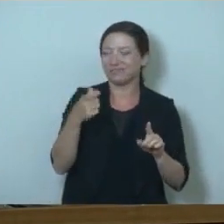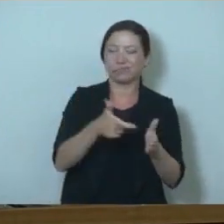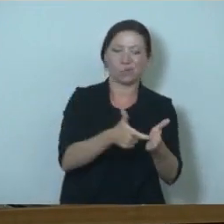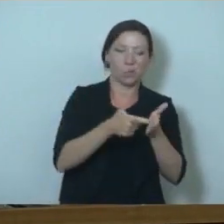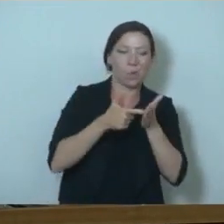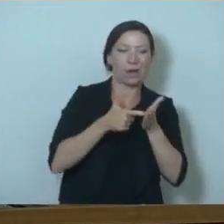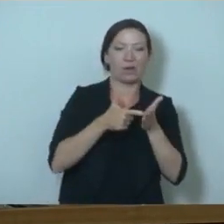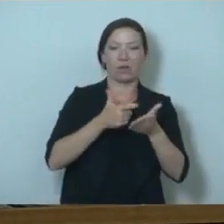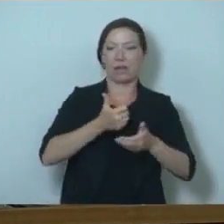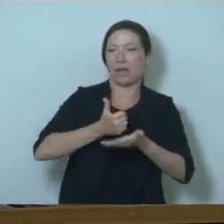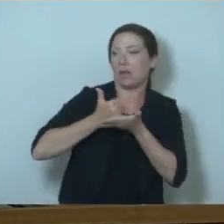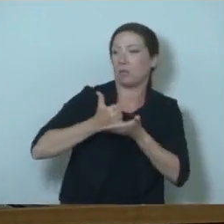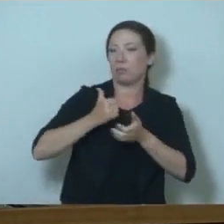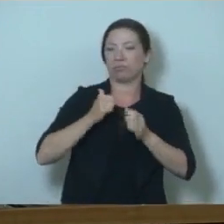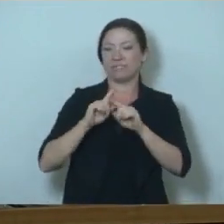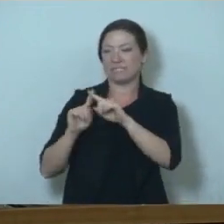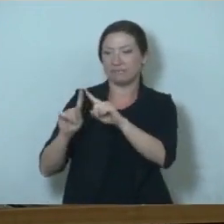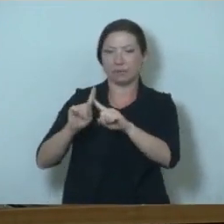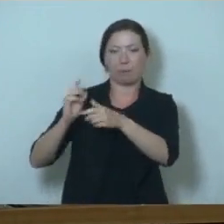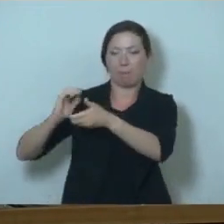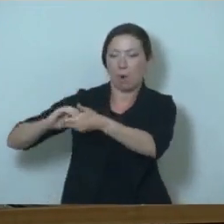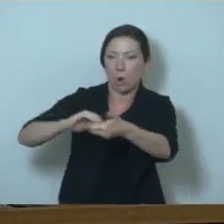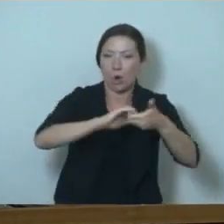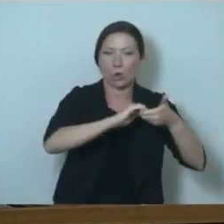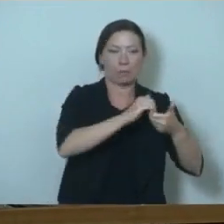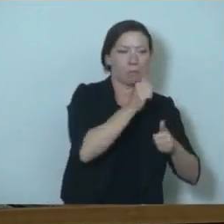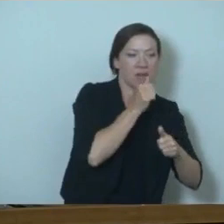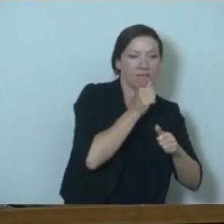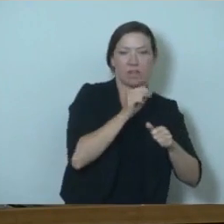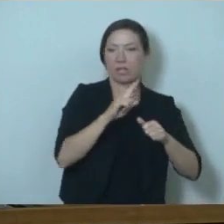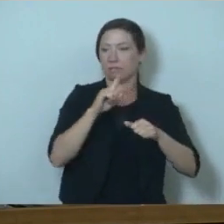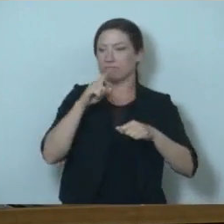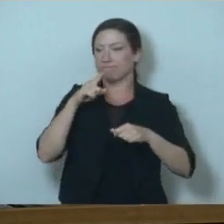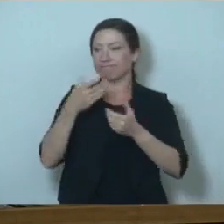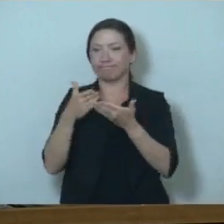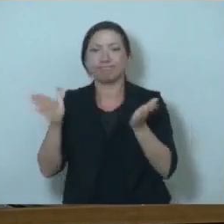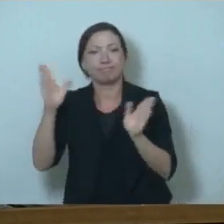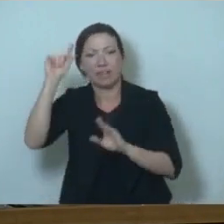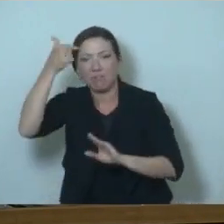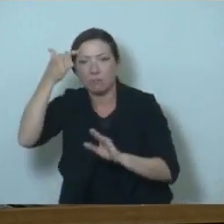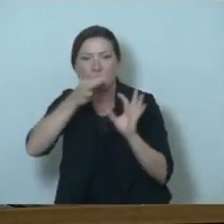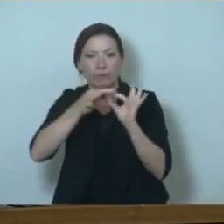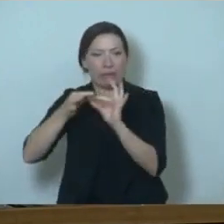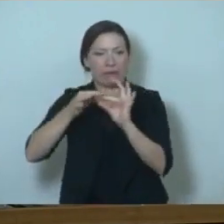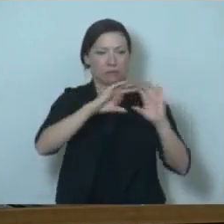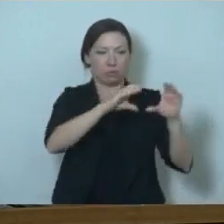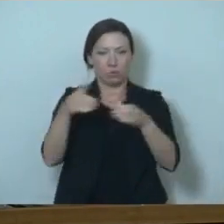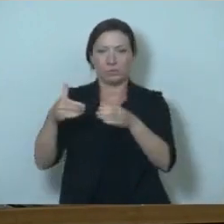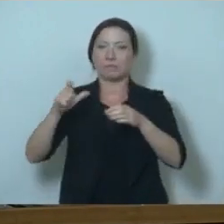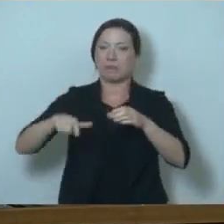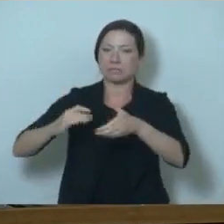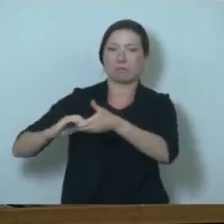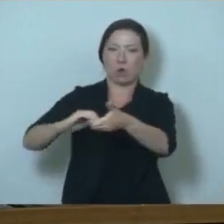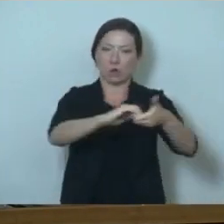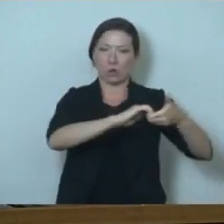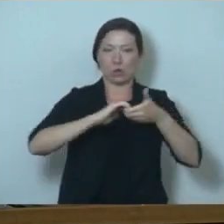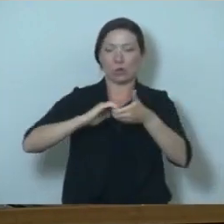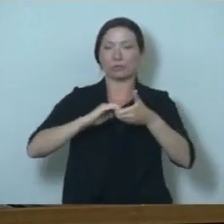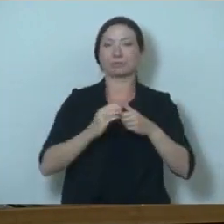WE NEED THE EFFORTS OF BOTH THE STATE AND OUR PRIVATE AND PUBLIC PARTNERS TO REACH THAT COMPASS.